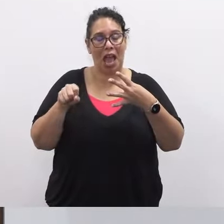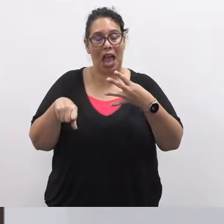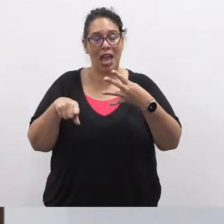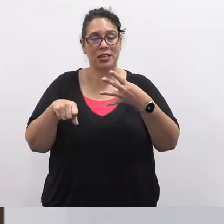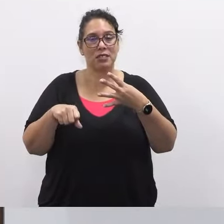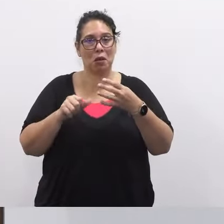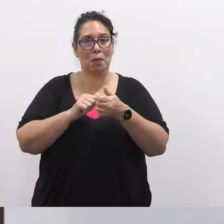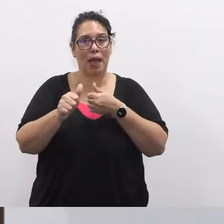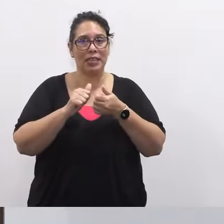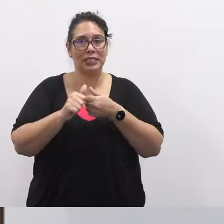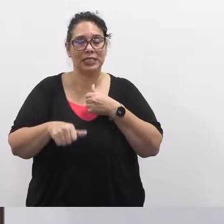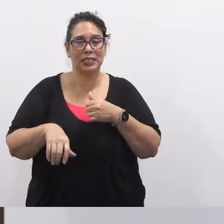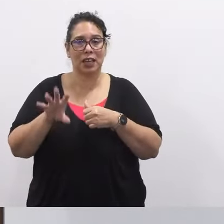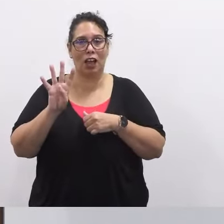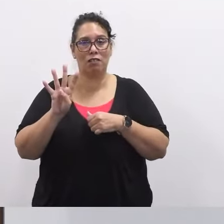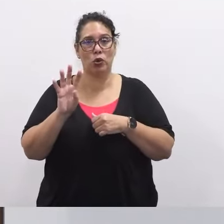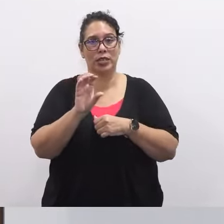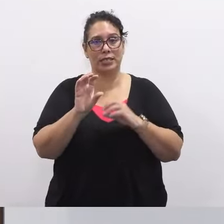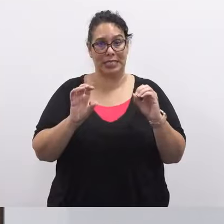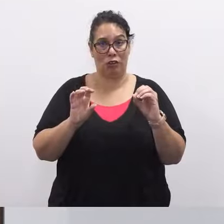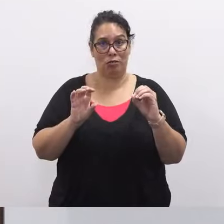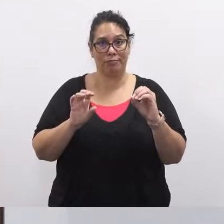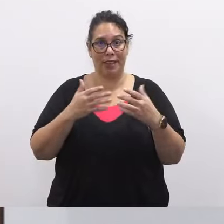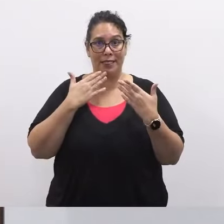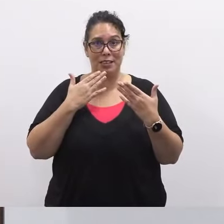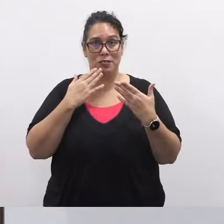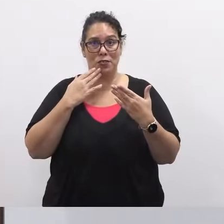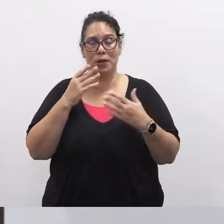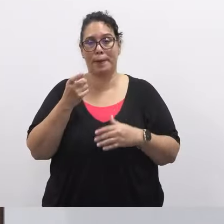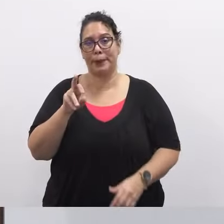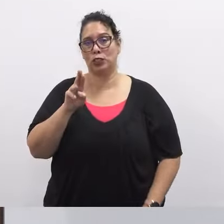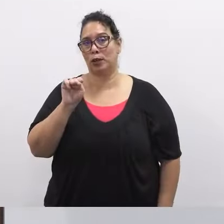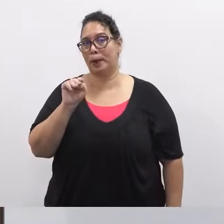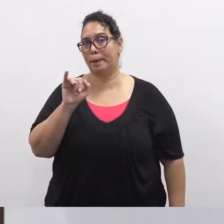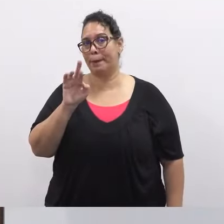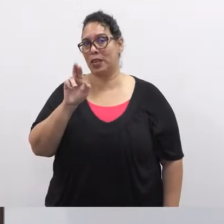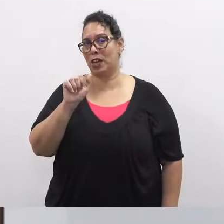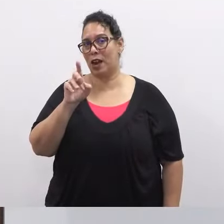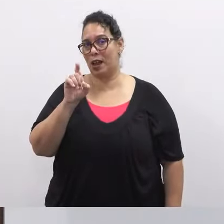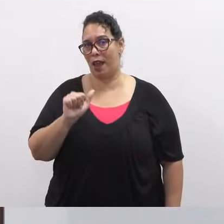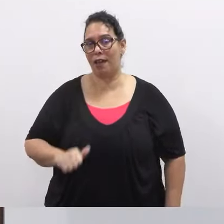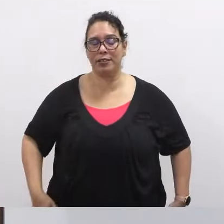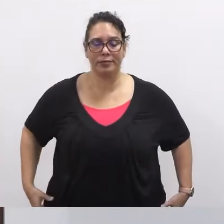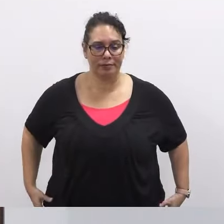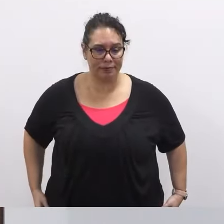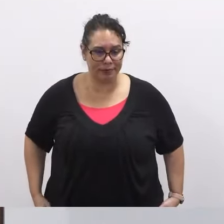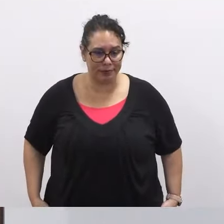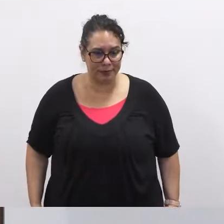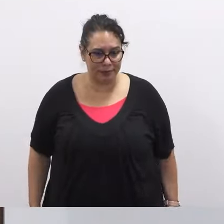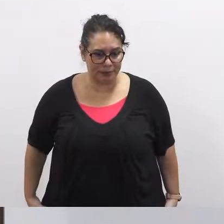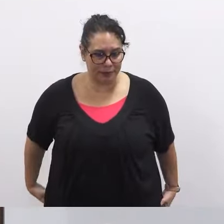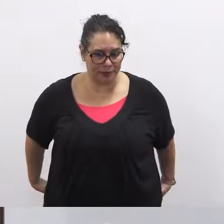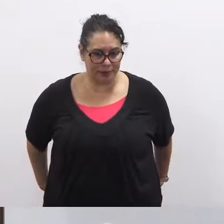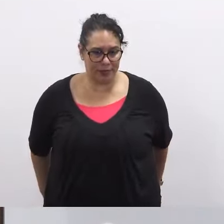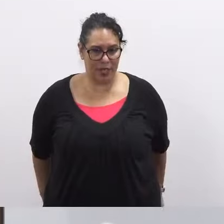So that passes four, zero. Thank you, Mr. Miranda. [Miranda] Thank you. Moving on to report of board members,